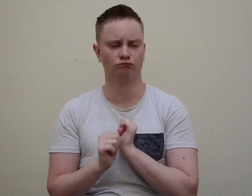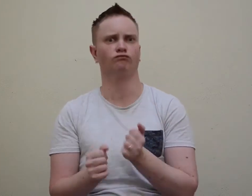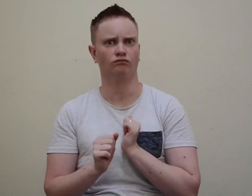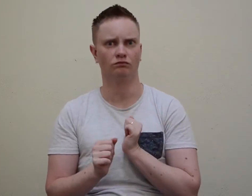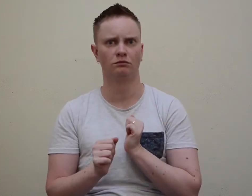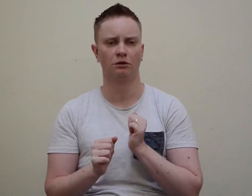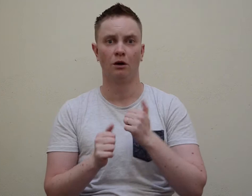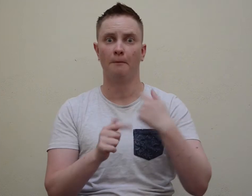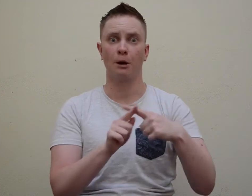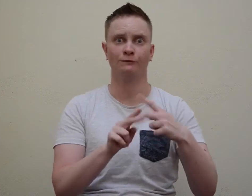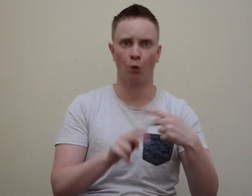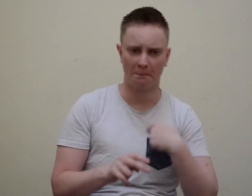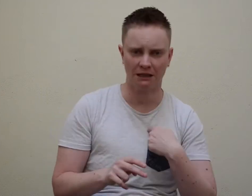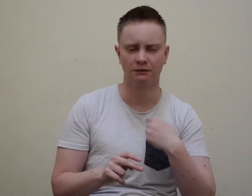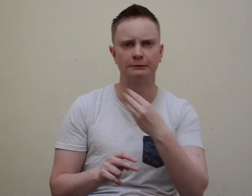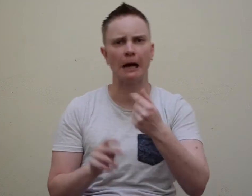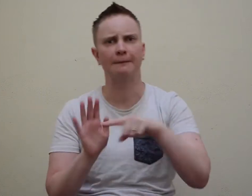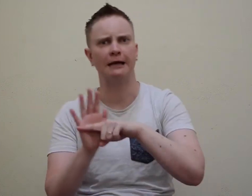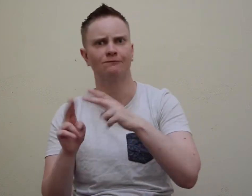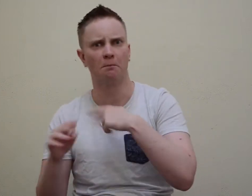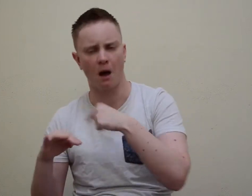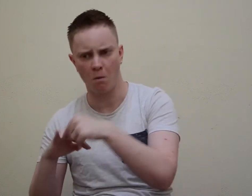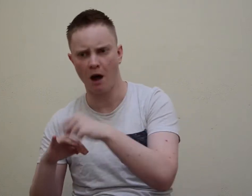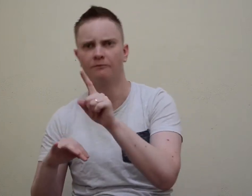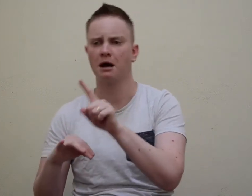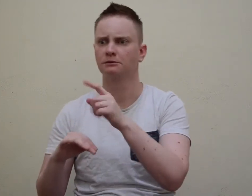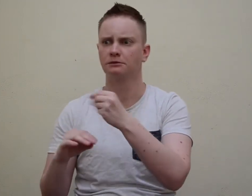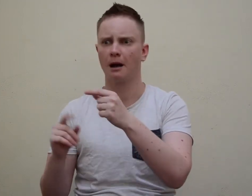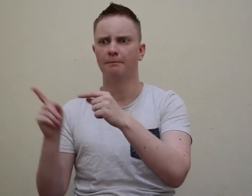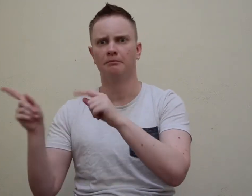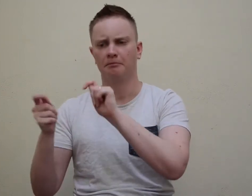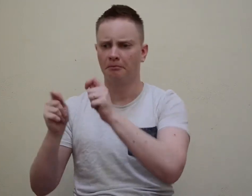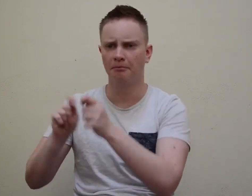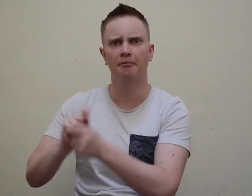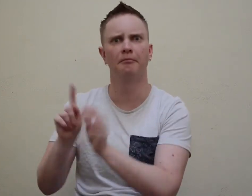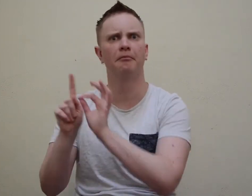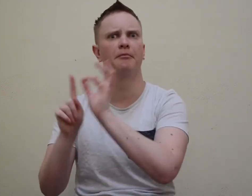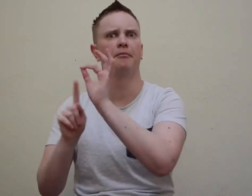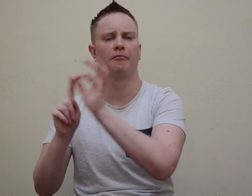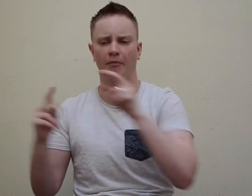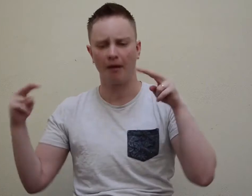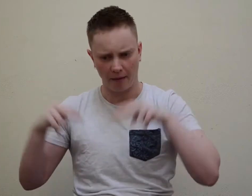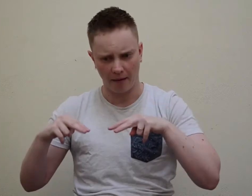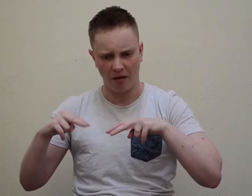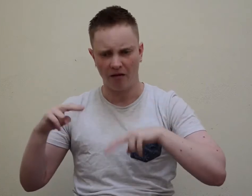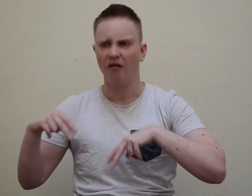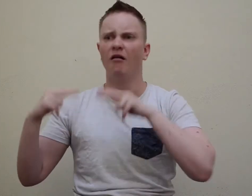and developing, they've been good and positive for me, but some of them have been challenging for my wife. And we've been able